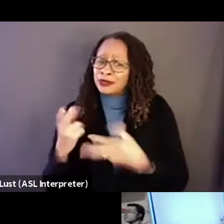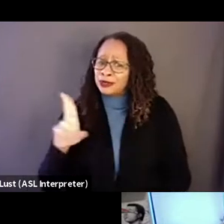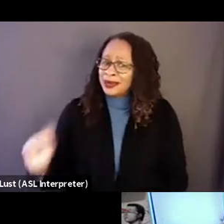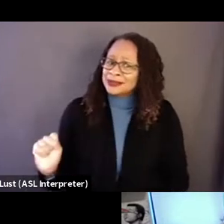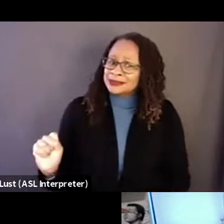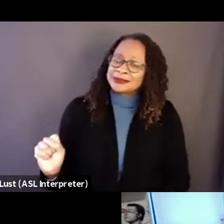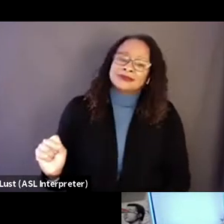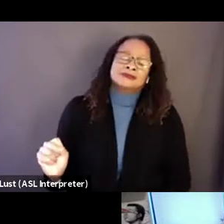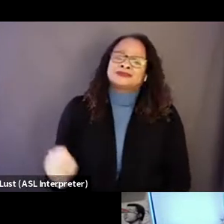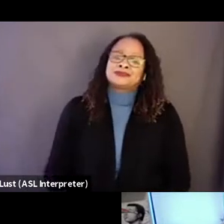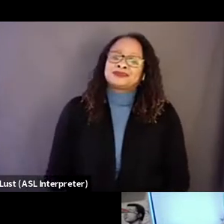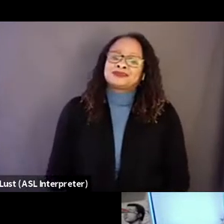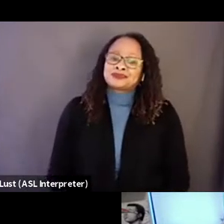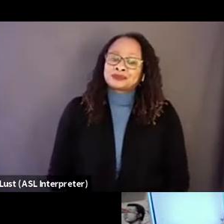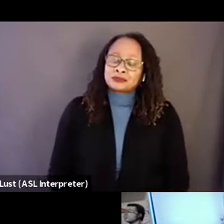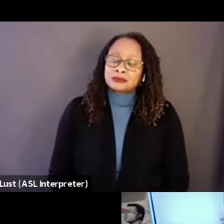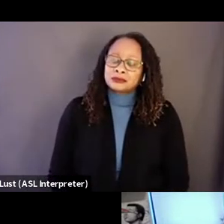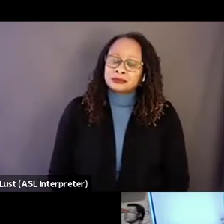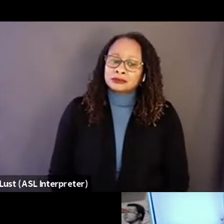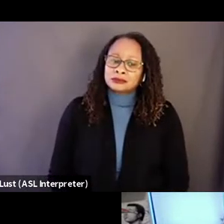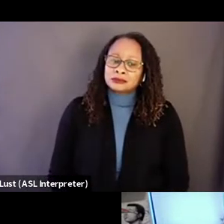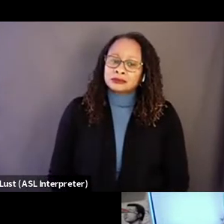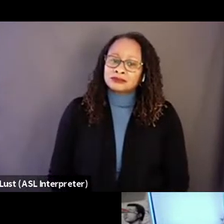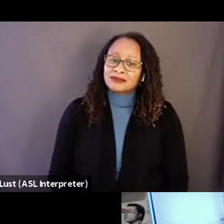that ultimately would be a love story.